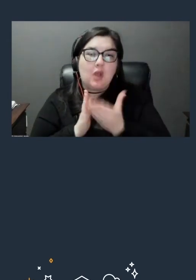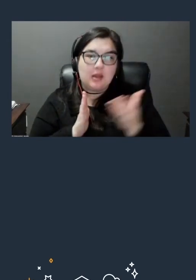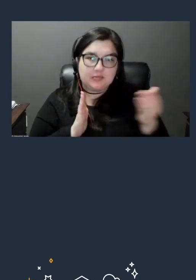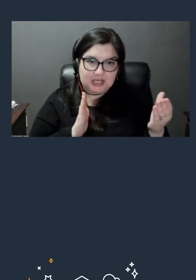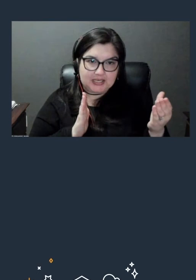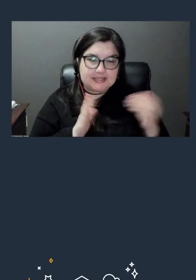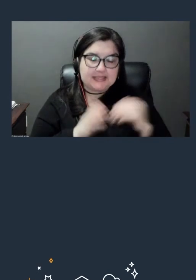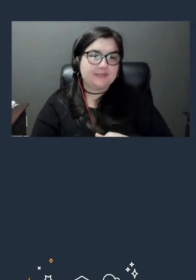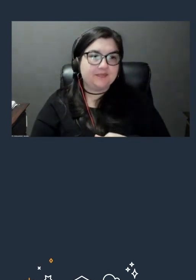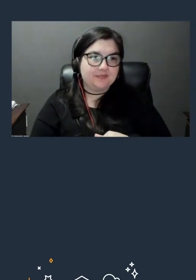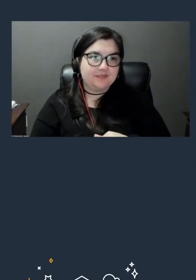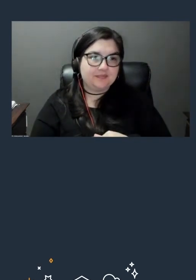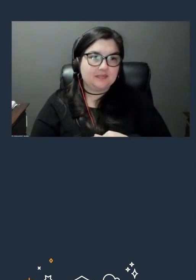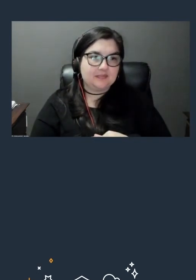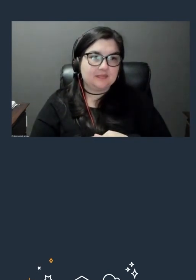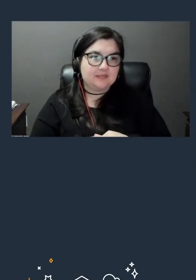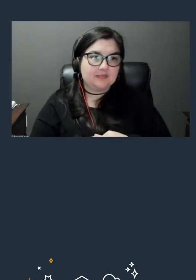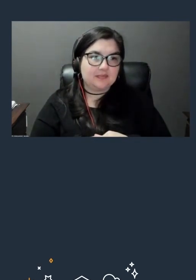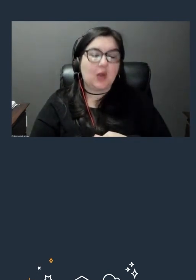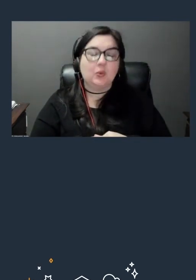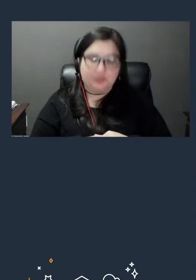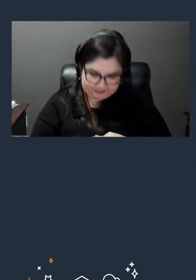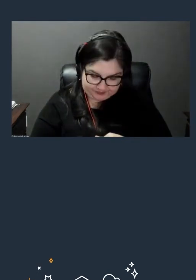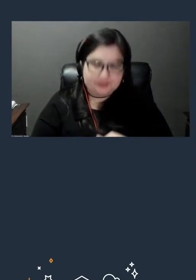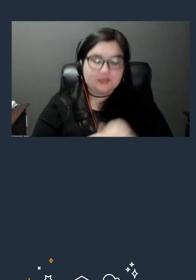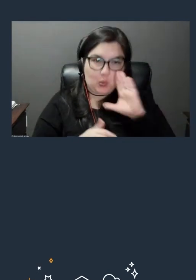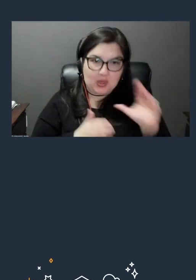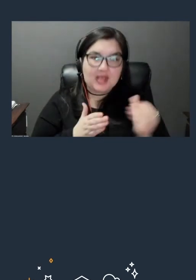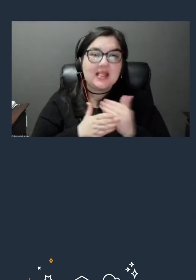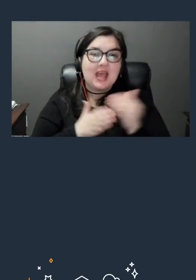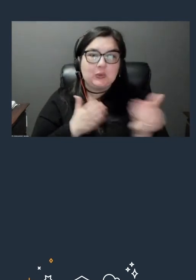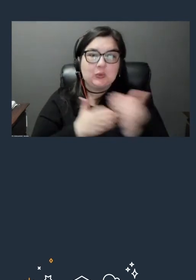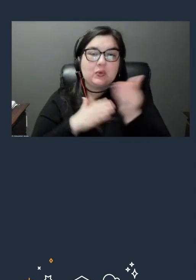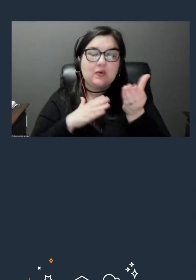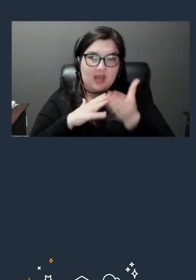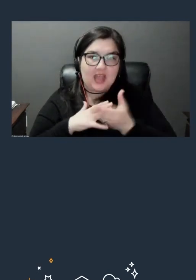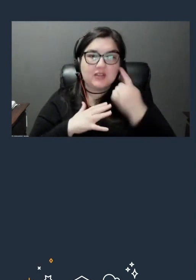So I'm gonna add these new files for pictures and upload.